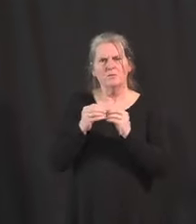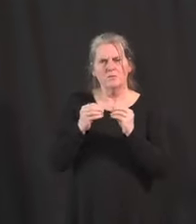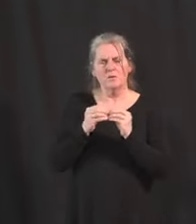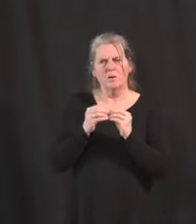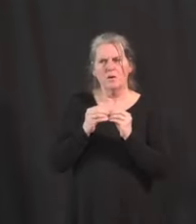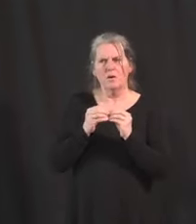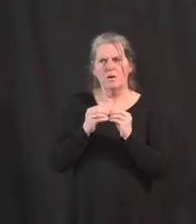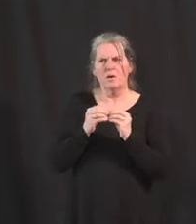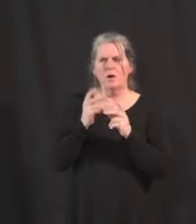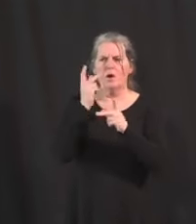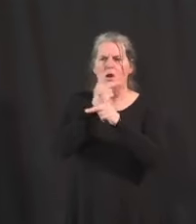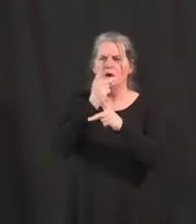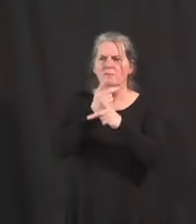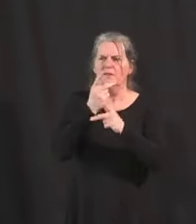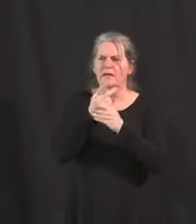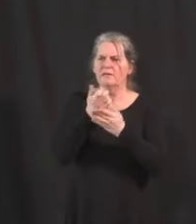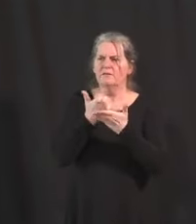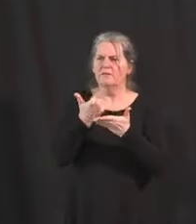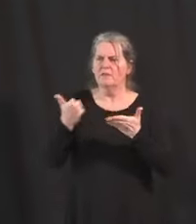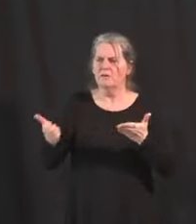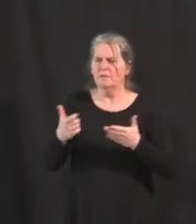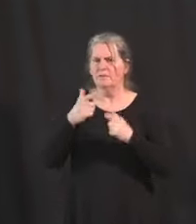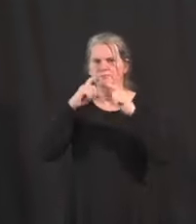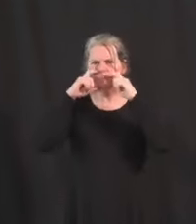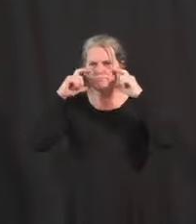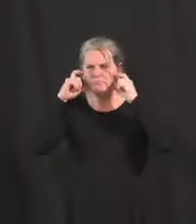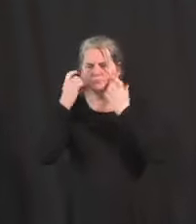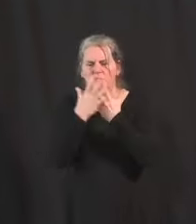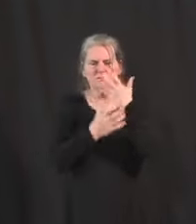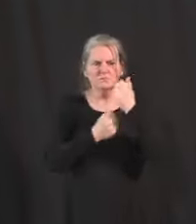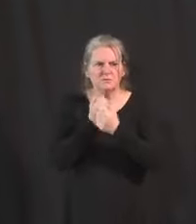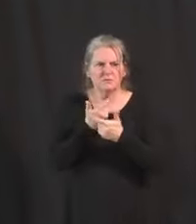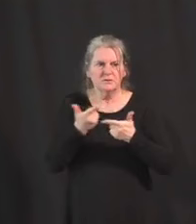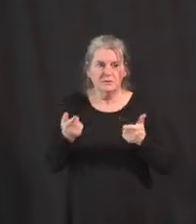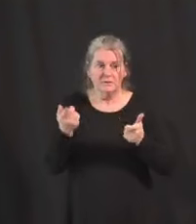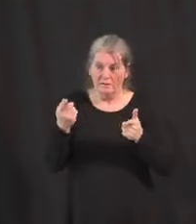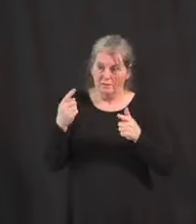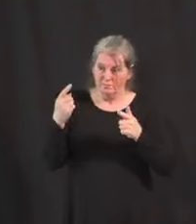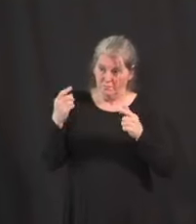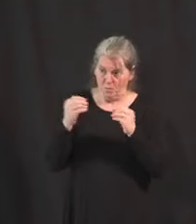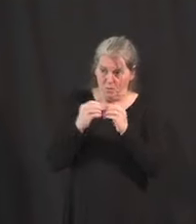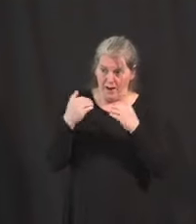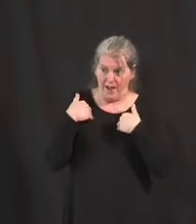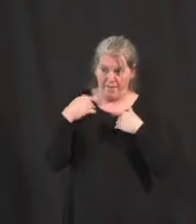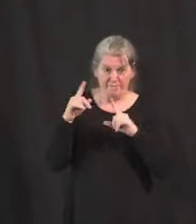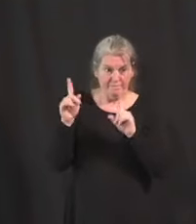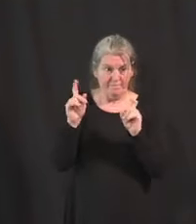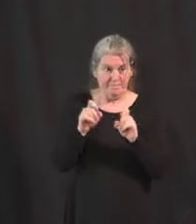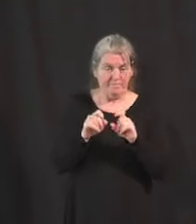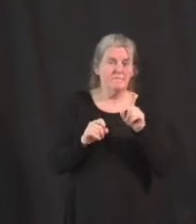UPDATE ON HOW THAT'S GOING. YEAH. I CAN GIVE YOU KIND OF A GENERAL